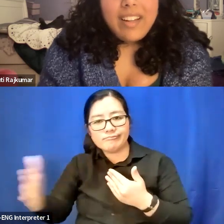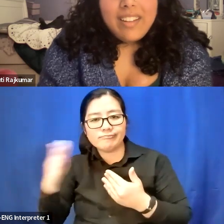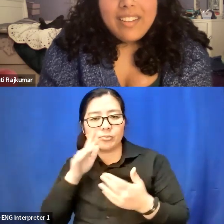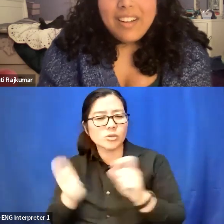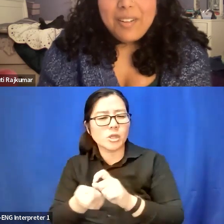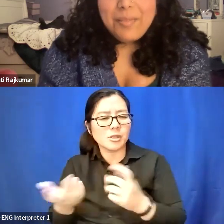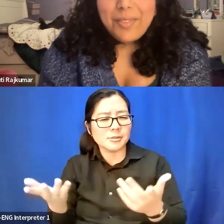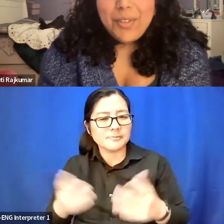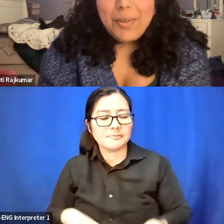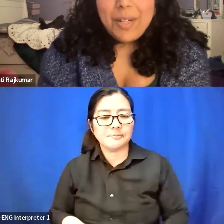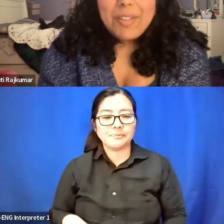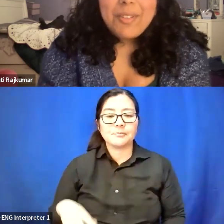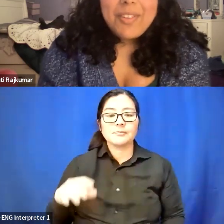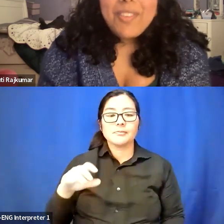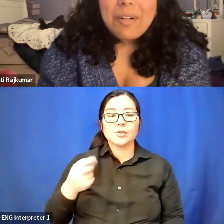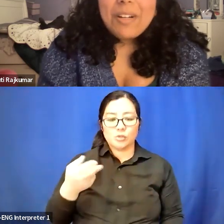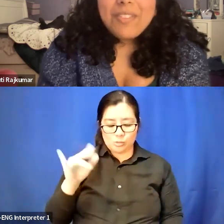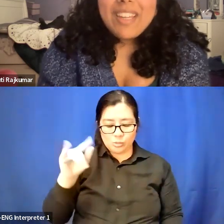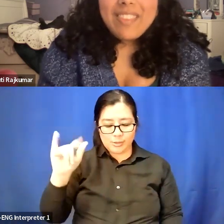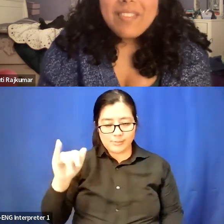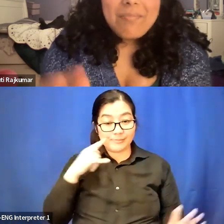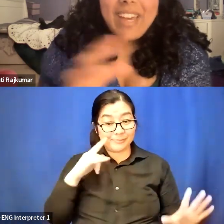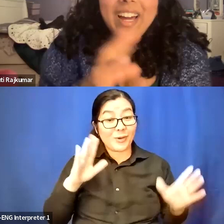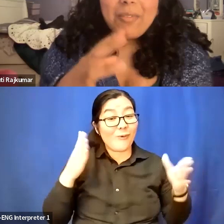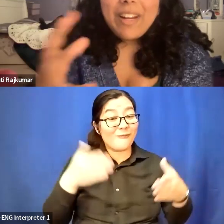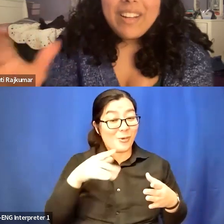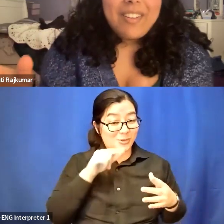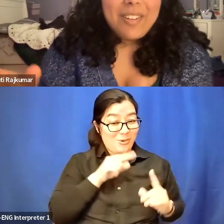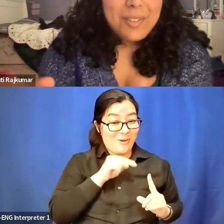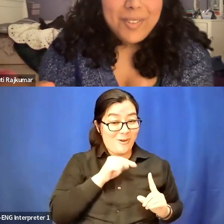Yeah. So, I'm going to focus on the part of like AI writing articles